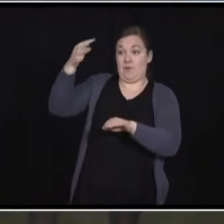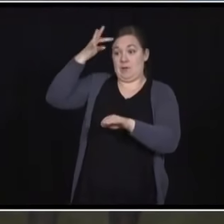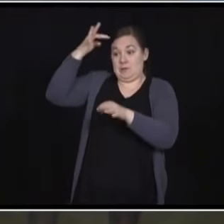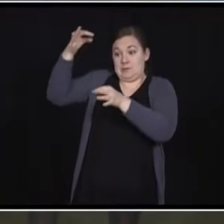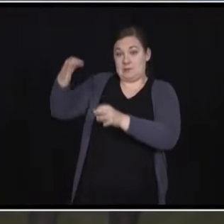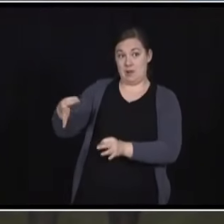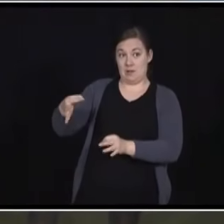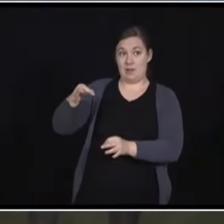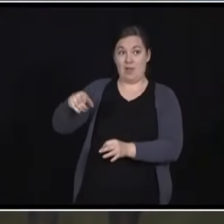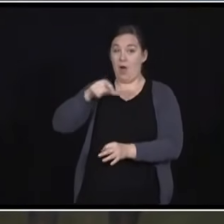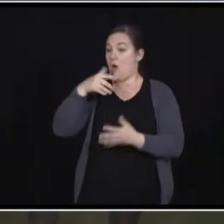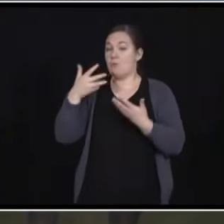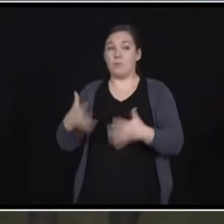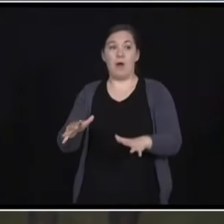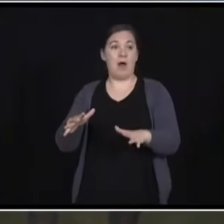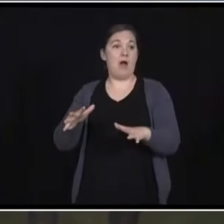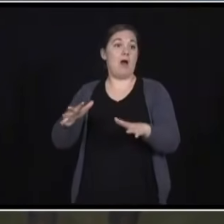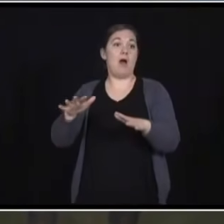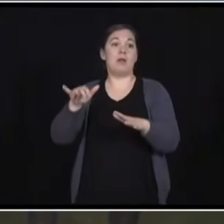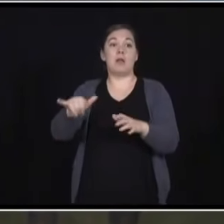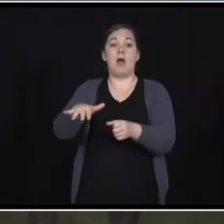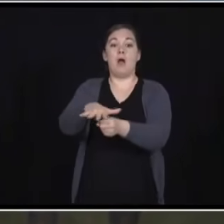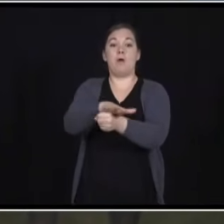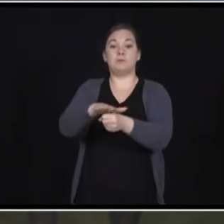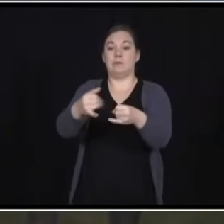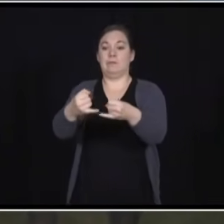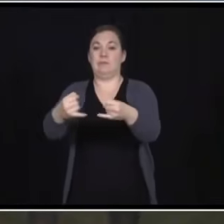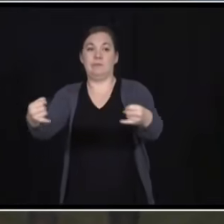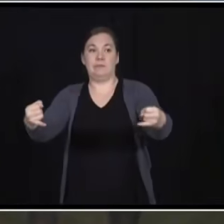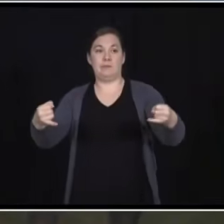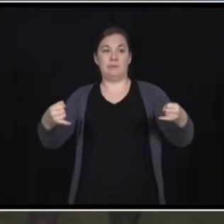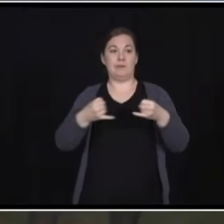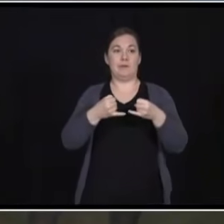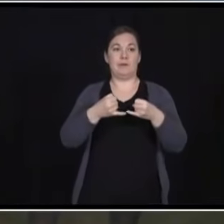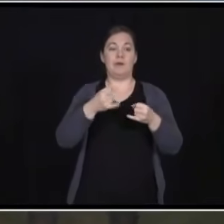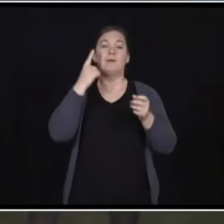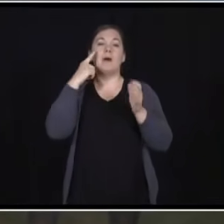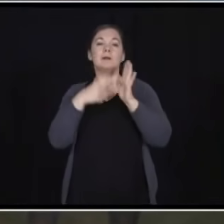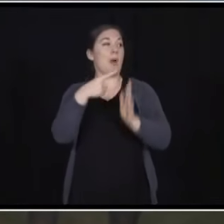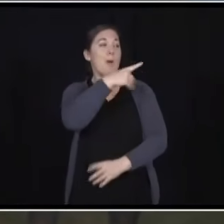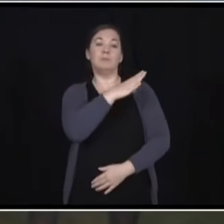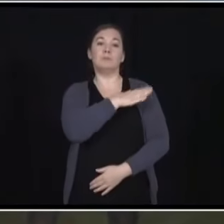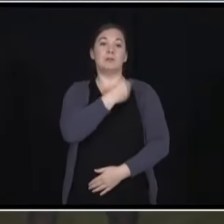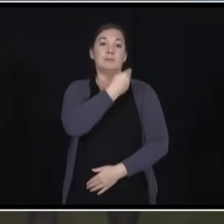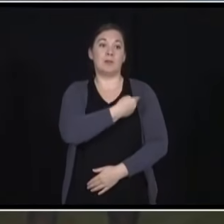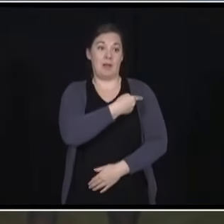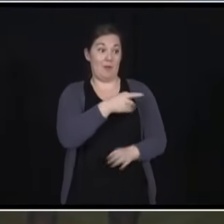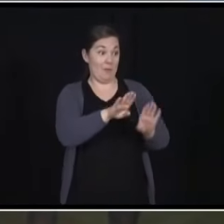open I believe that the decision made by decision-makers in the province which is something that has been done